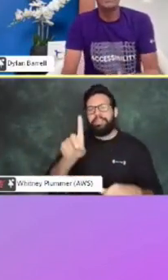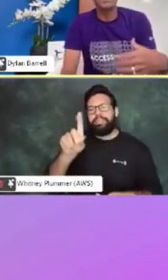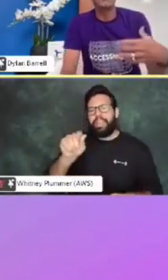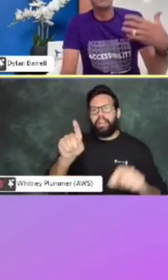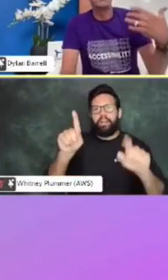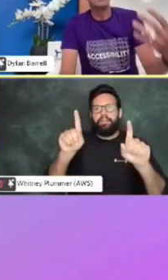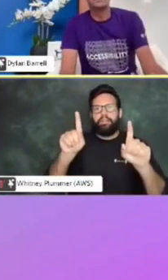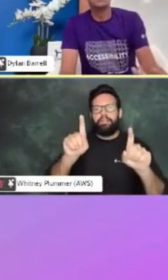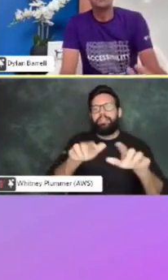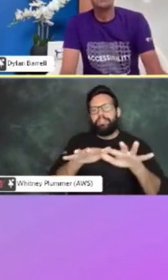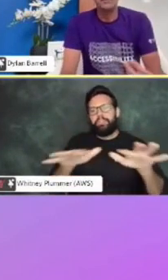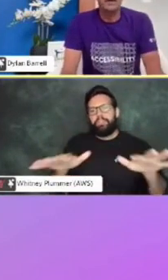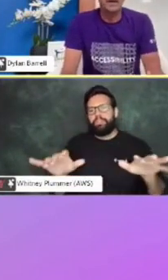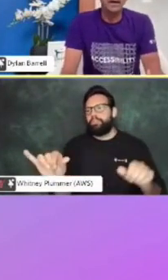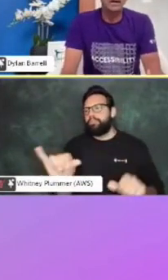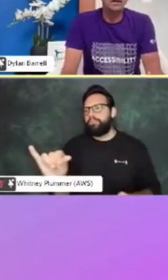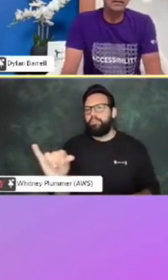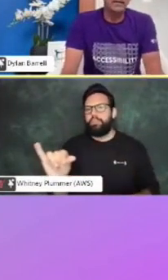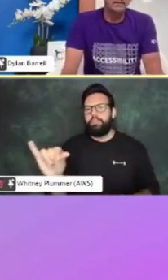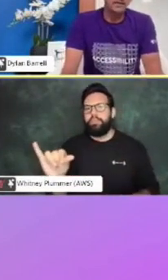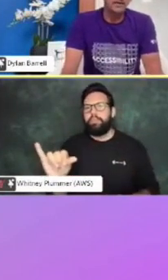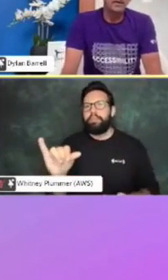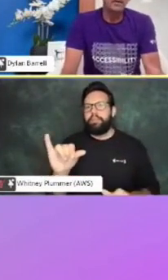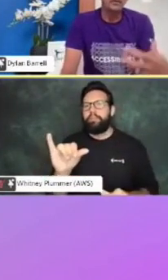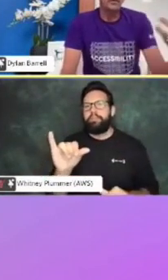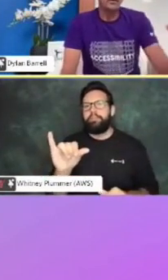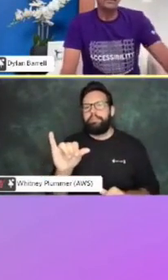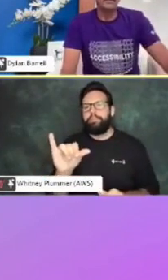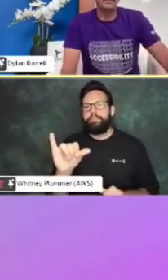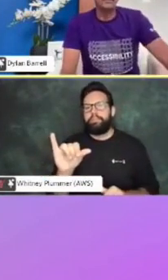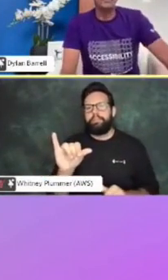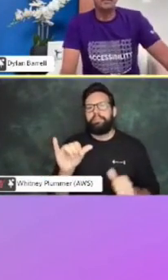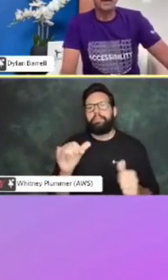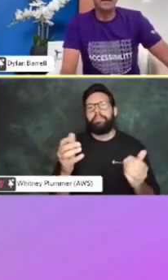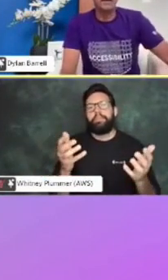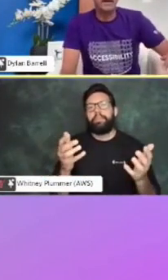have some developer who's working at US Bank